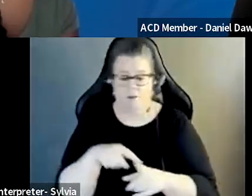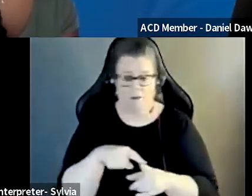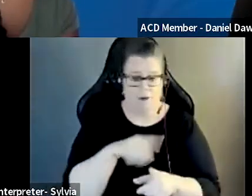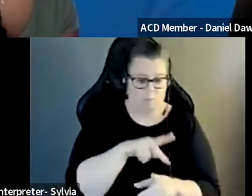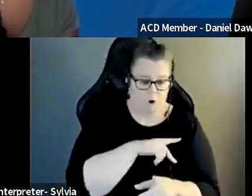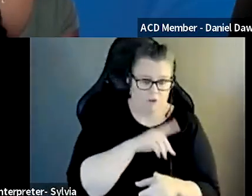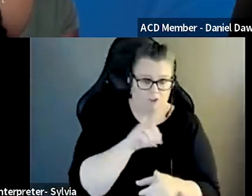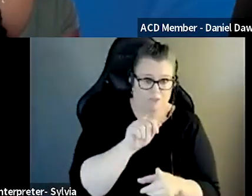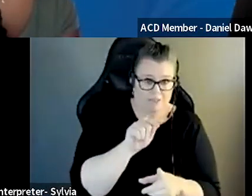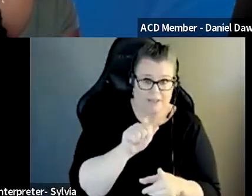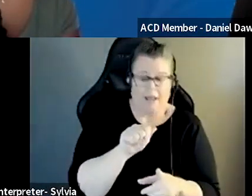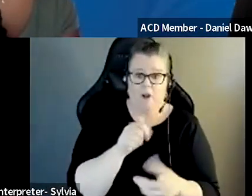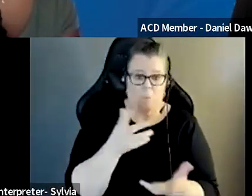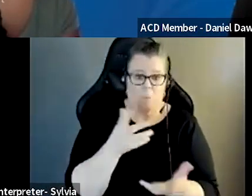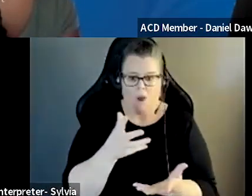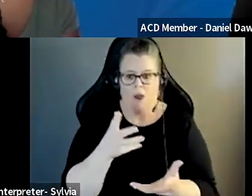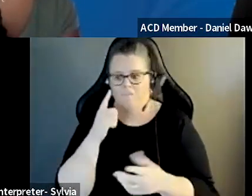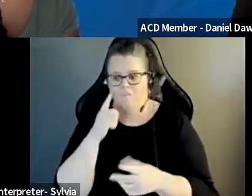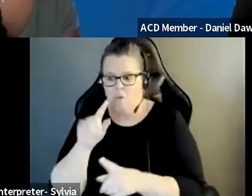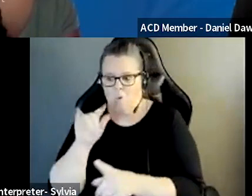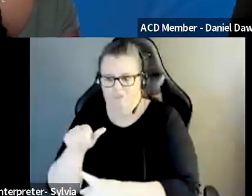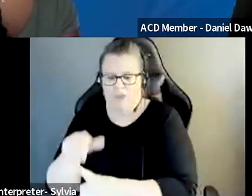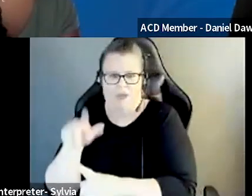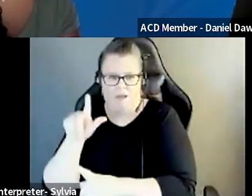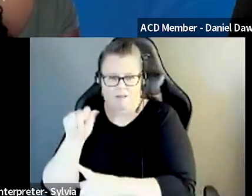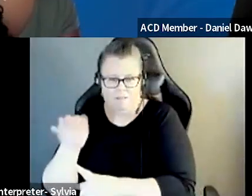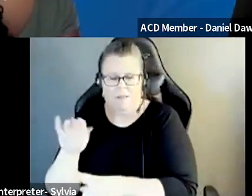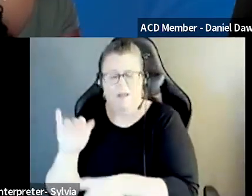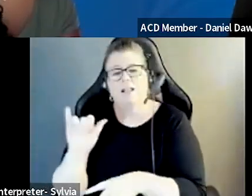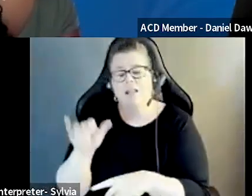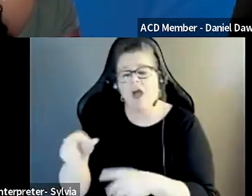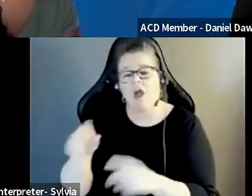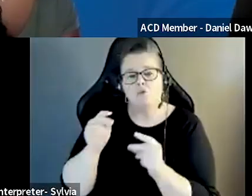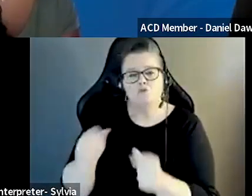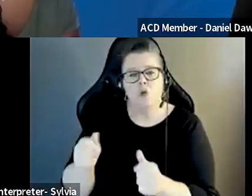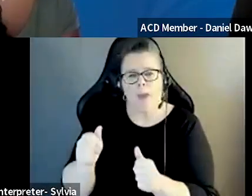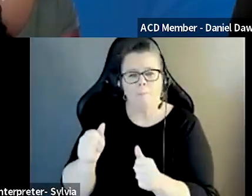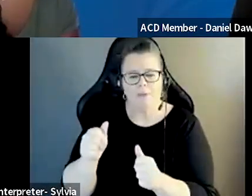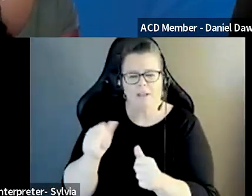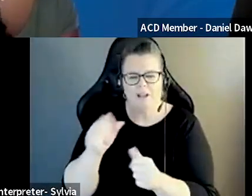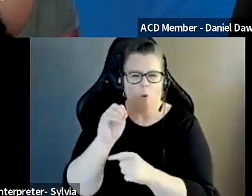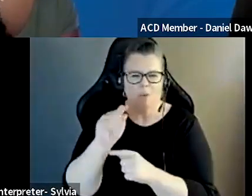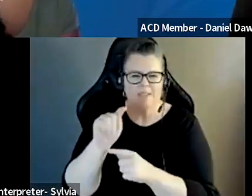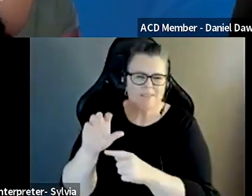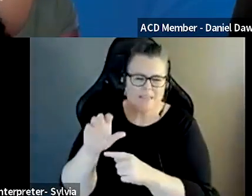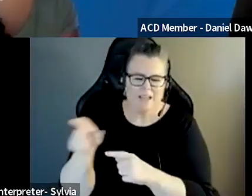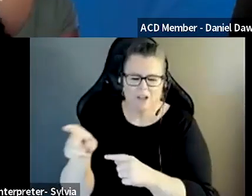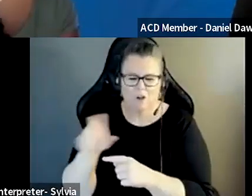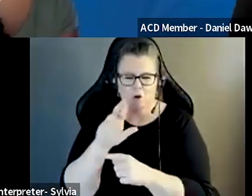One -- an issue that's coming up is the rapid test -- the over-the-counter rapid tests and what data is useful